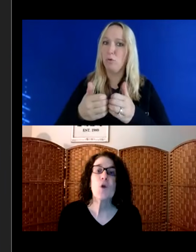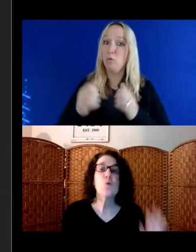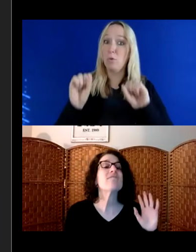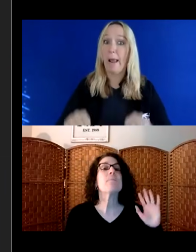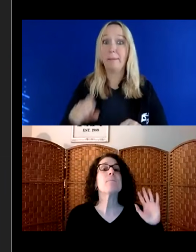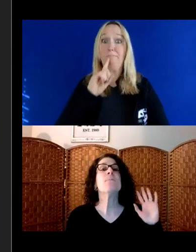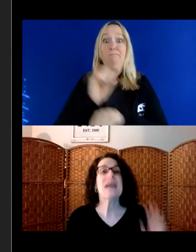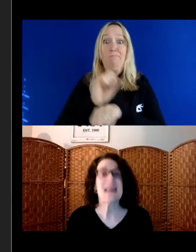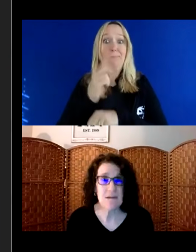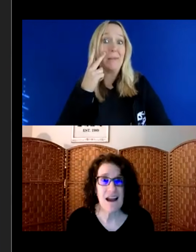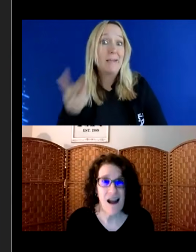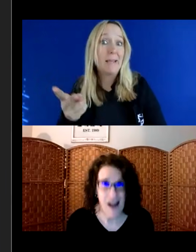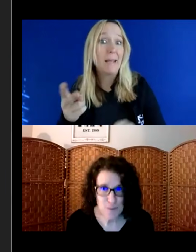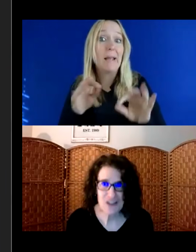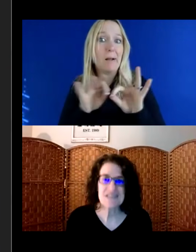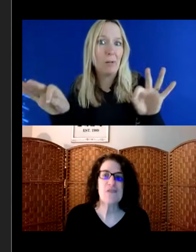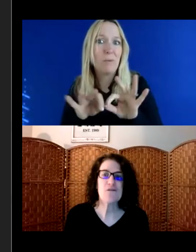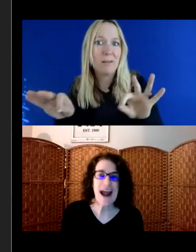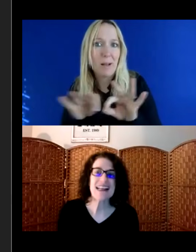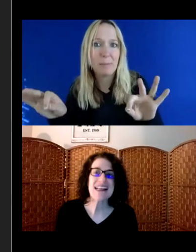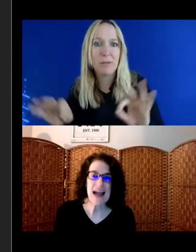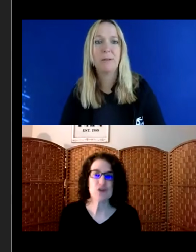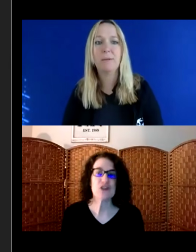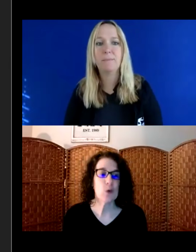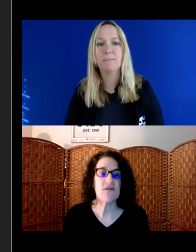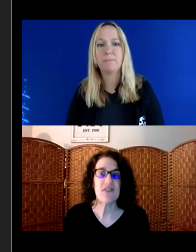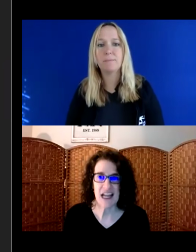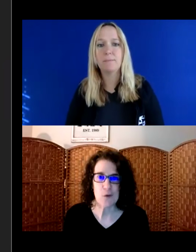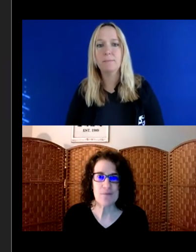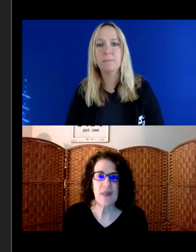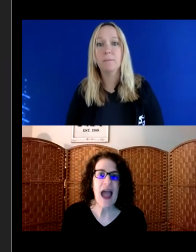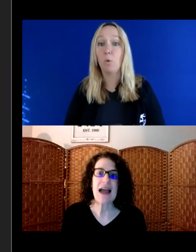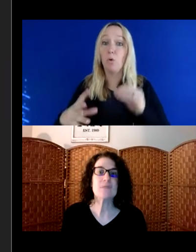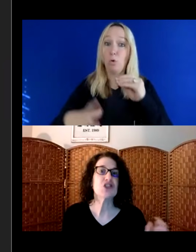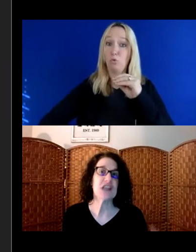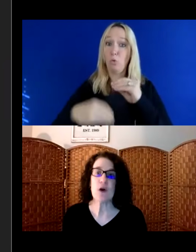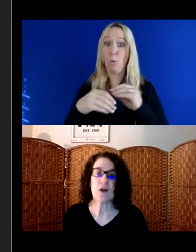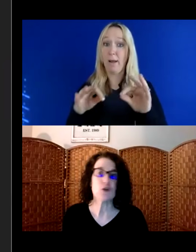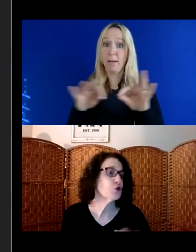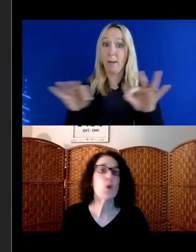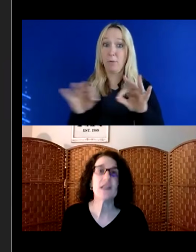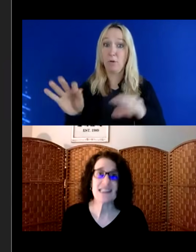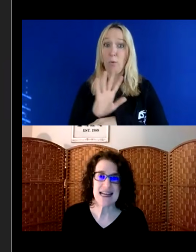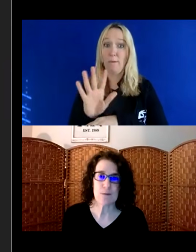You have many options for adding captions to a video. I am sharing a short example